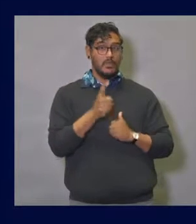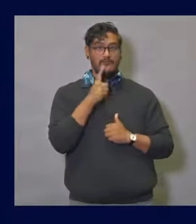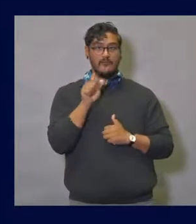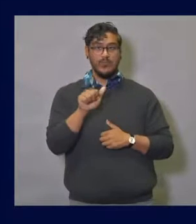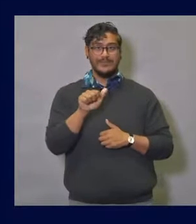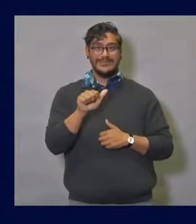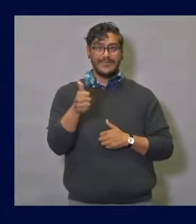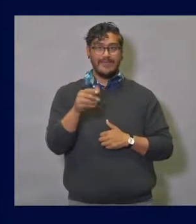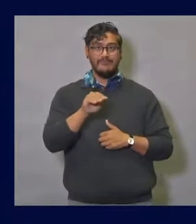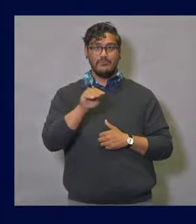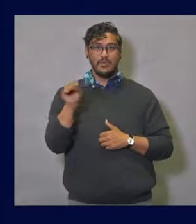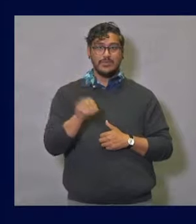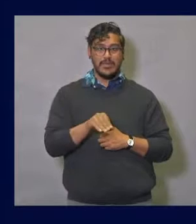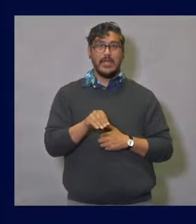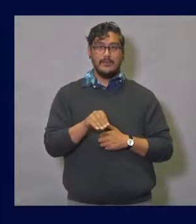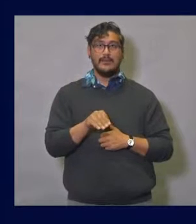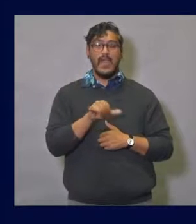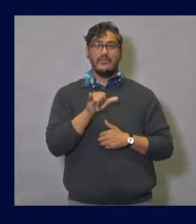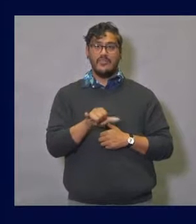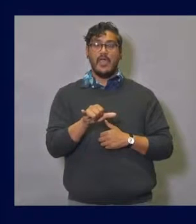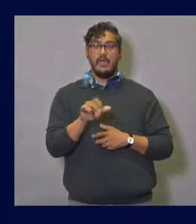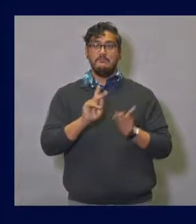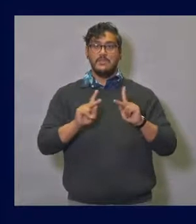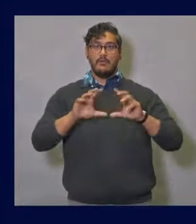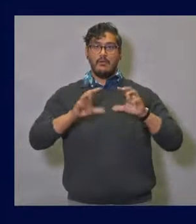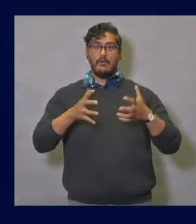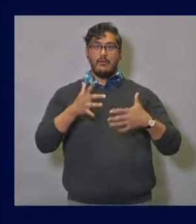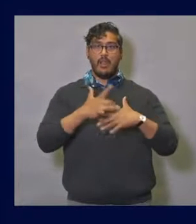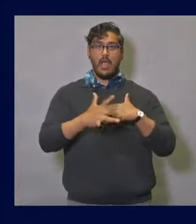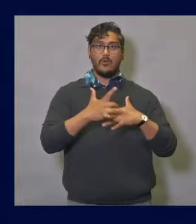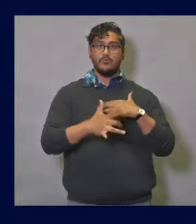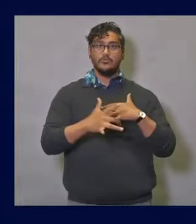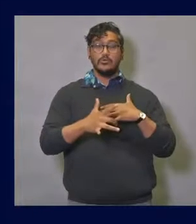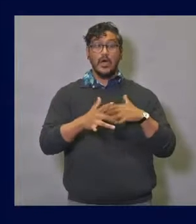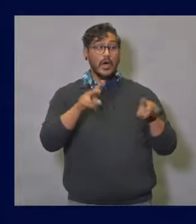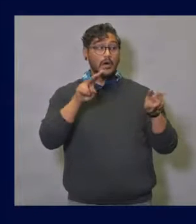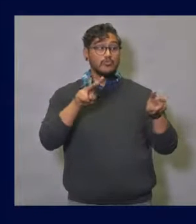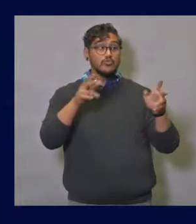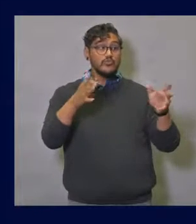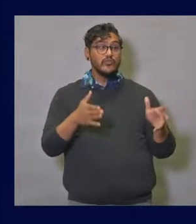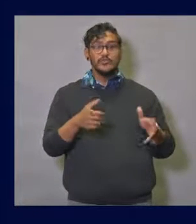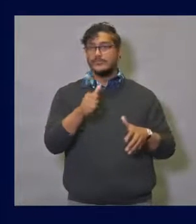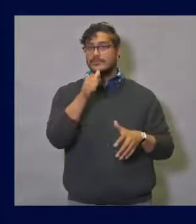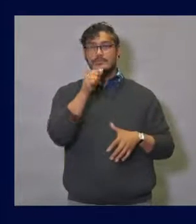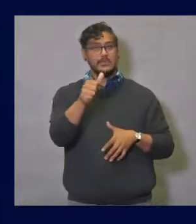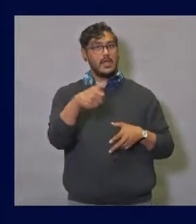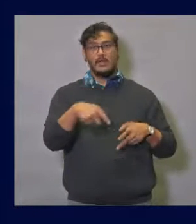LIMITING ANY INDOOR SPORTS